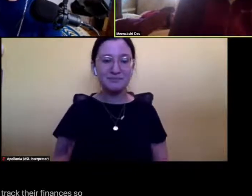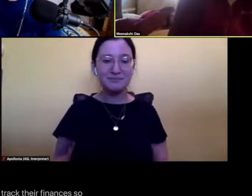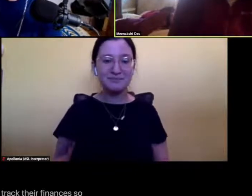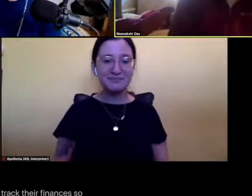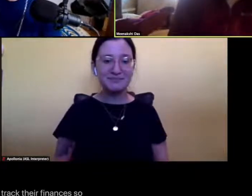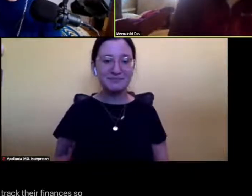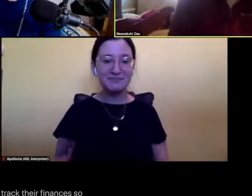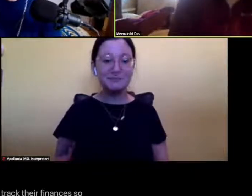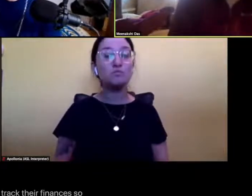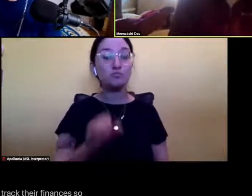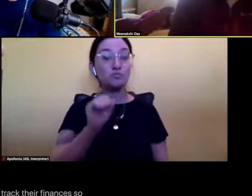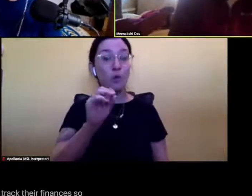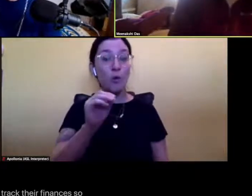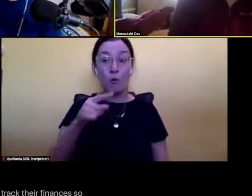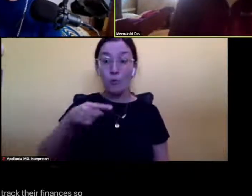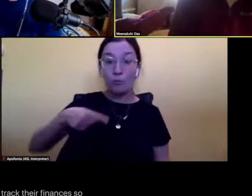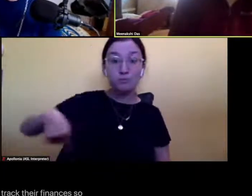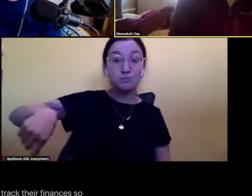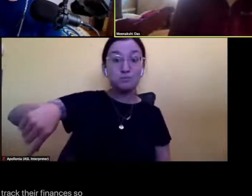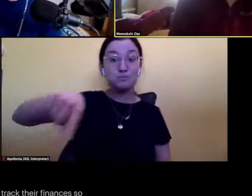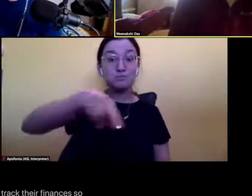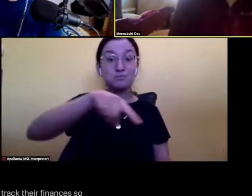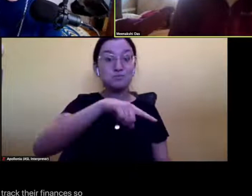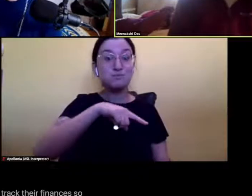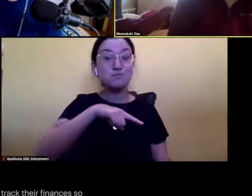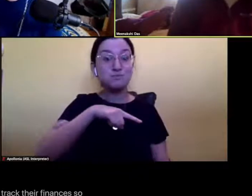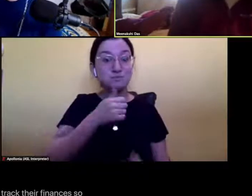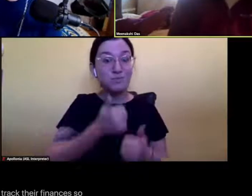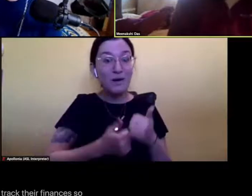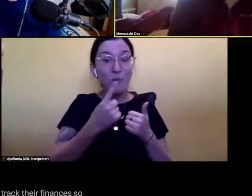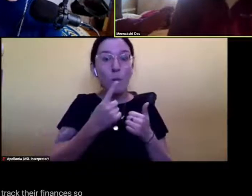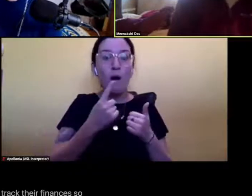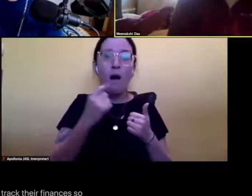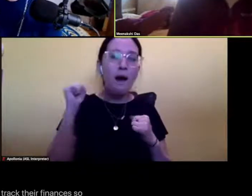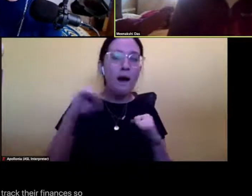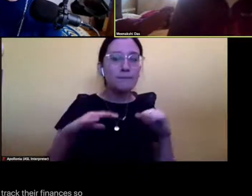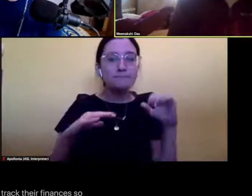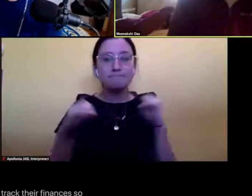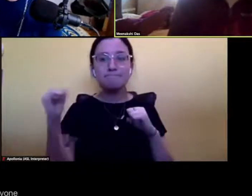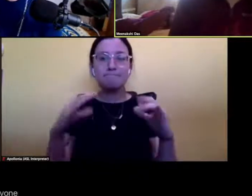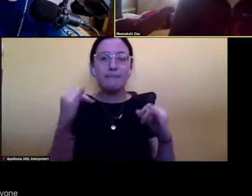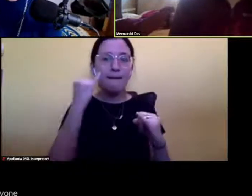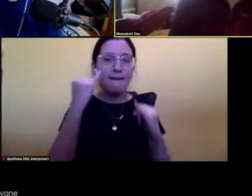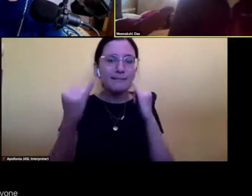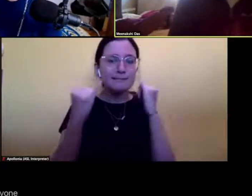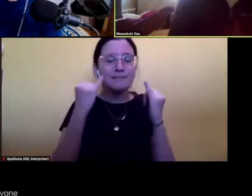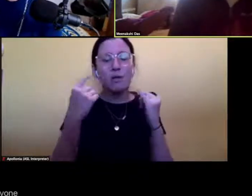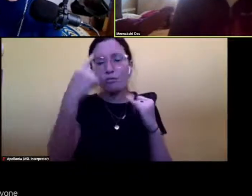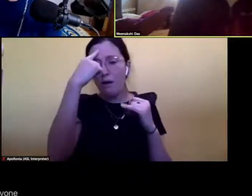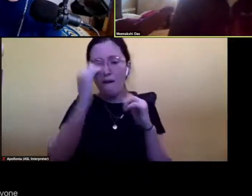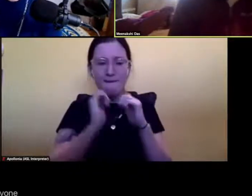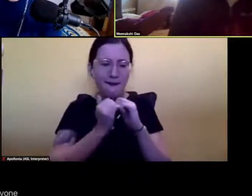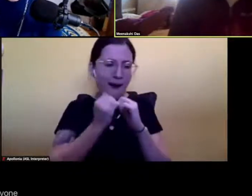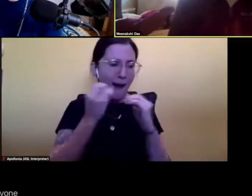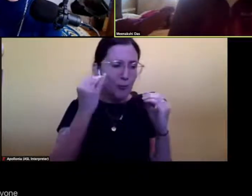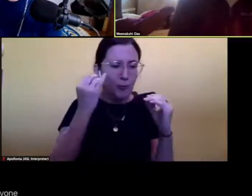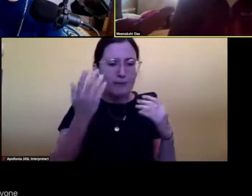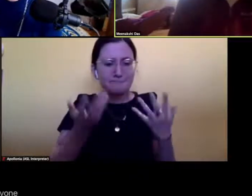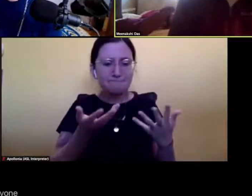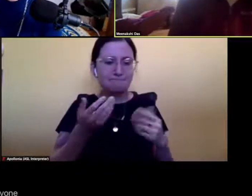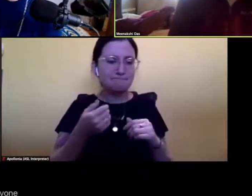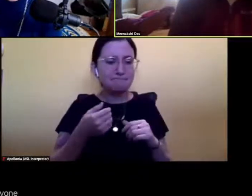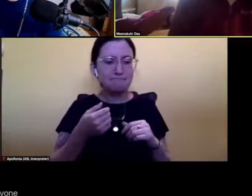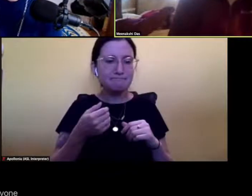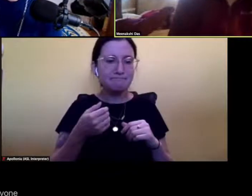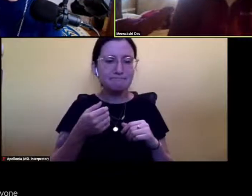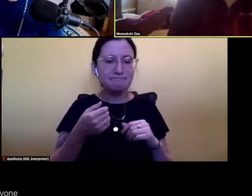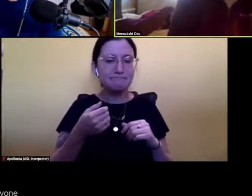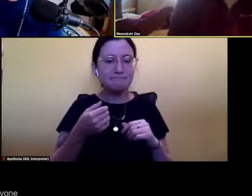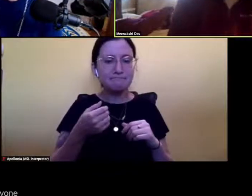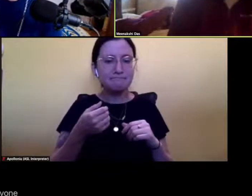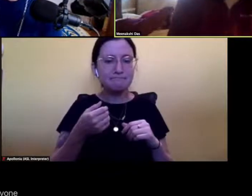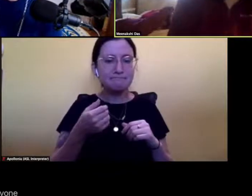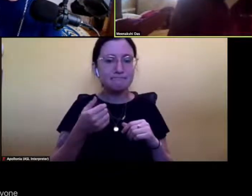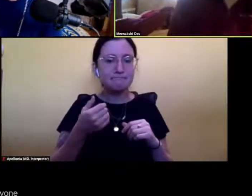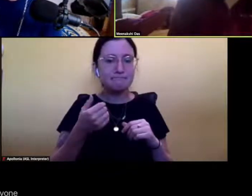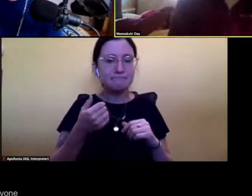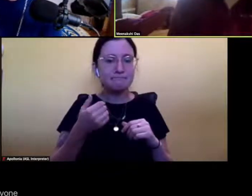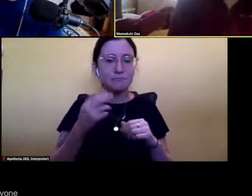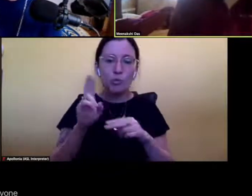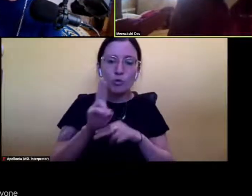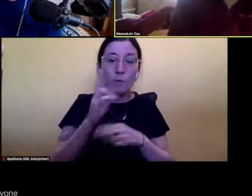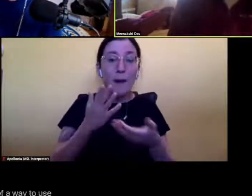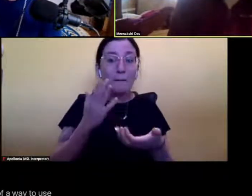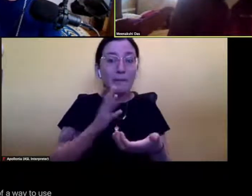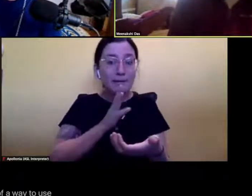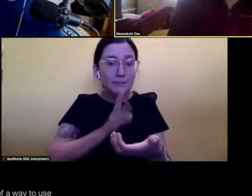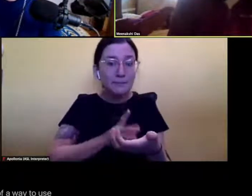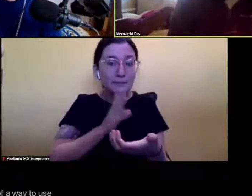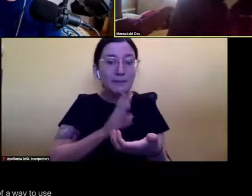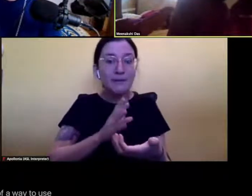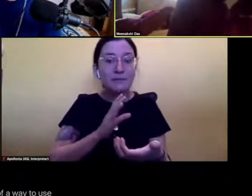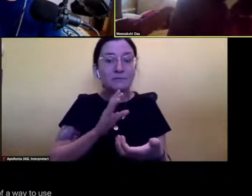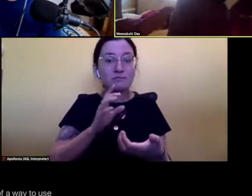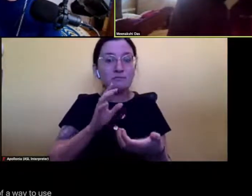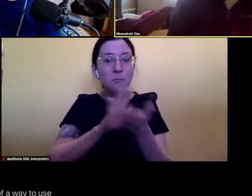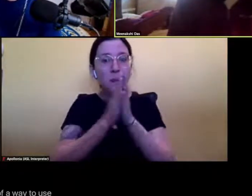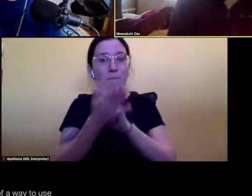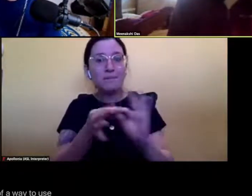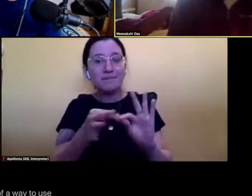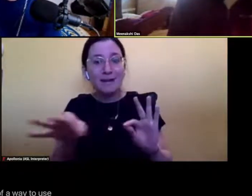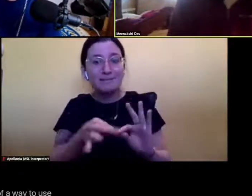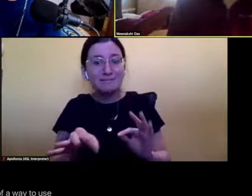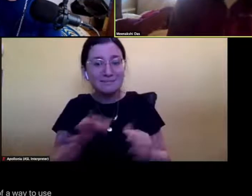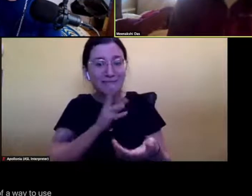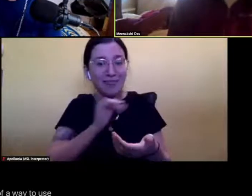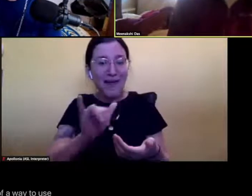everyone just thought of a way to use a speech to text software to translate